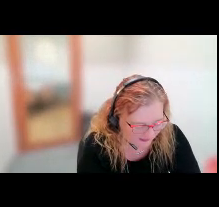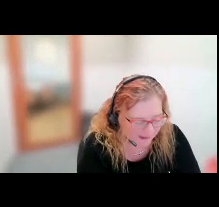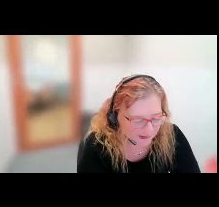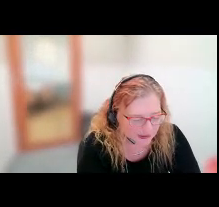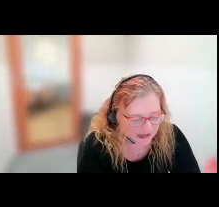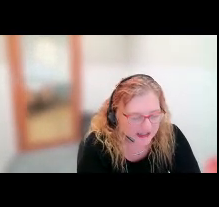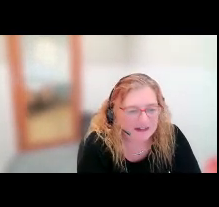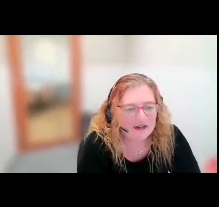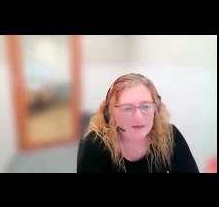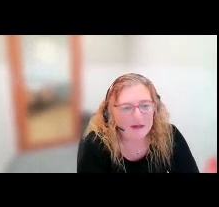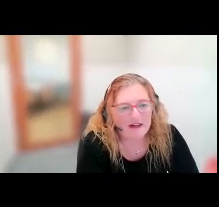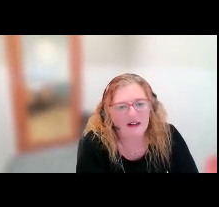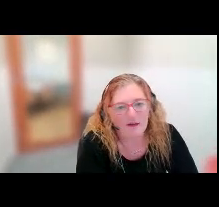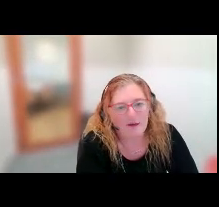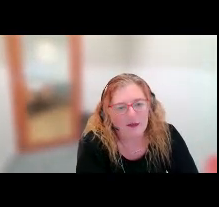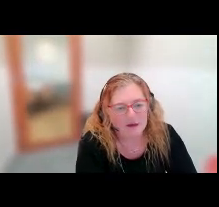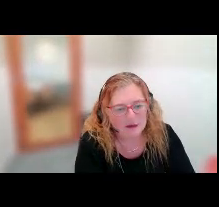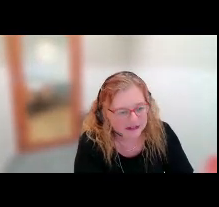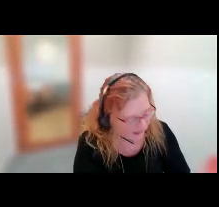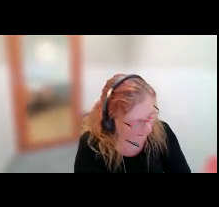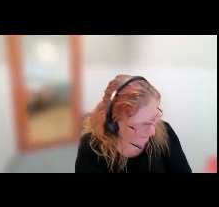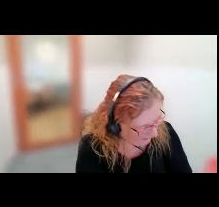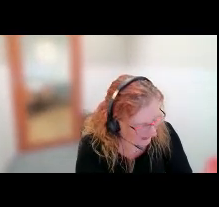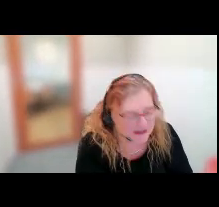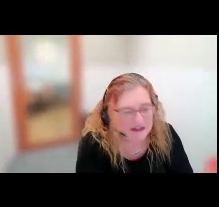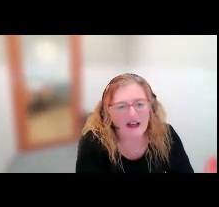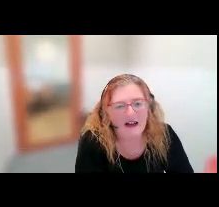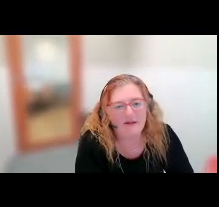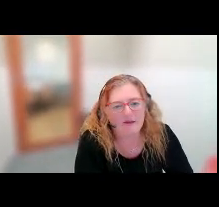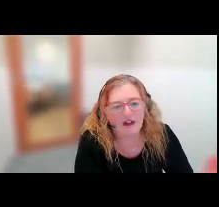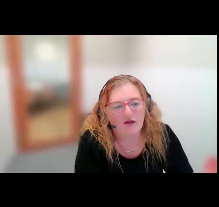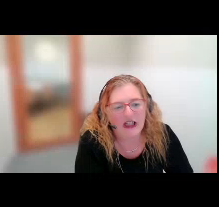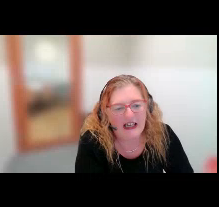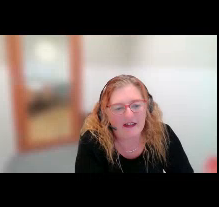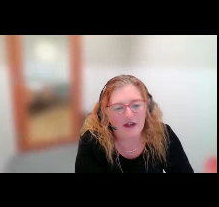So next topic of the Rules that you'll find relates to